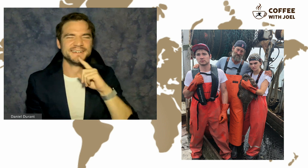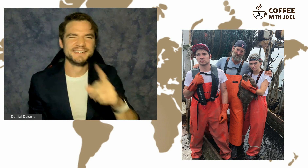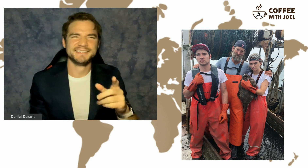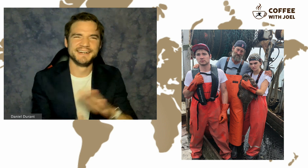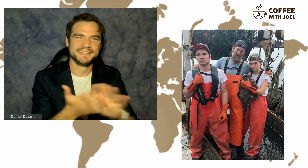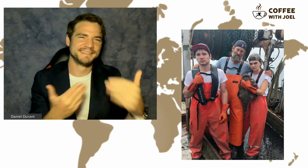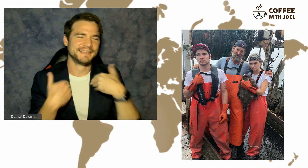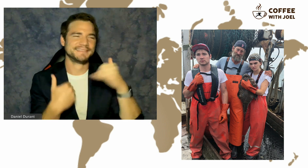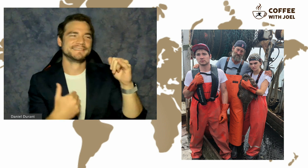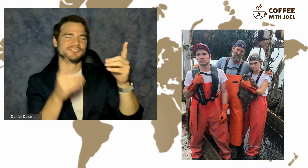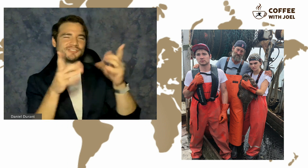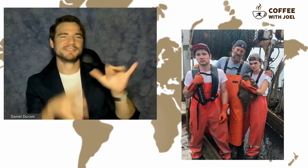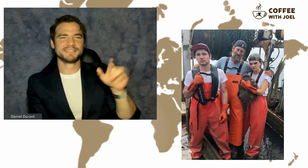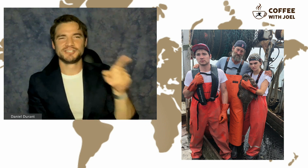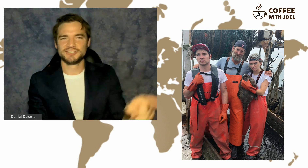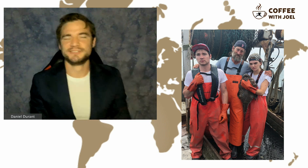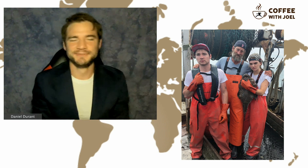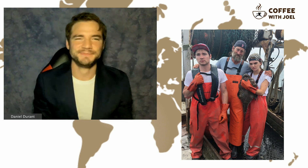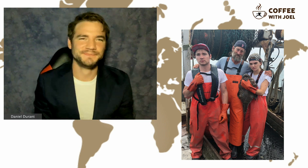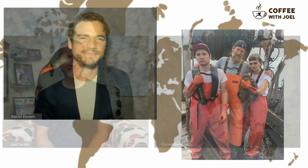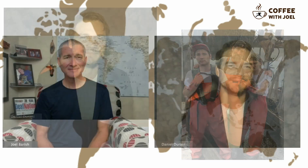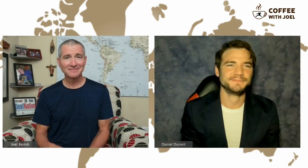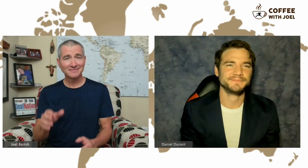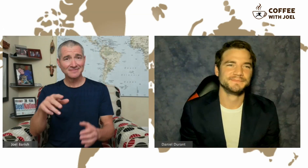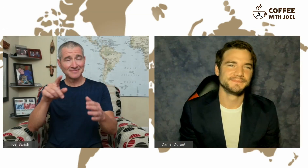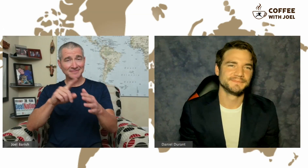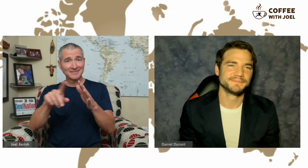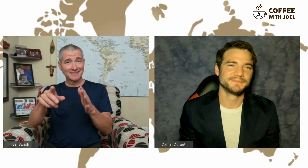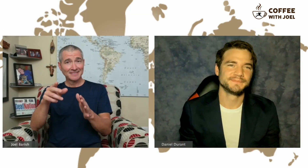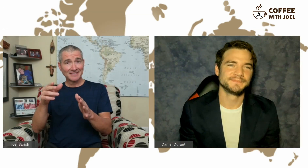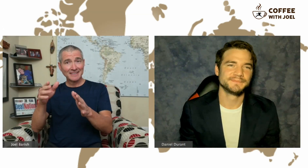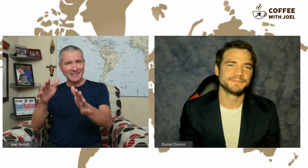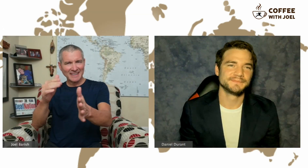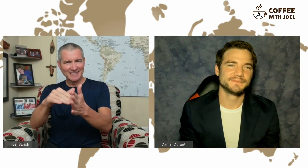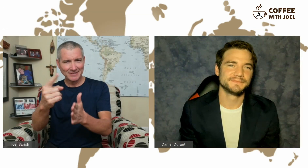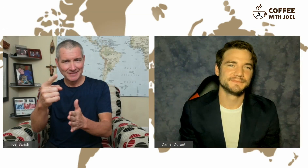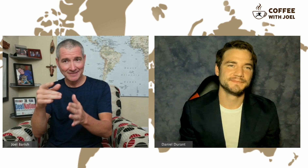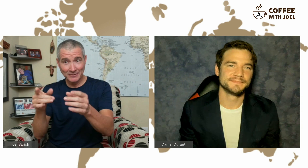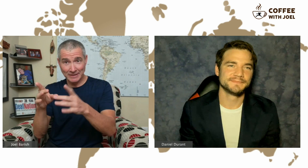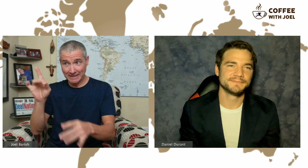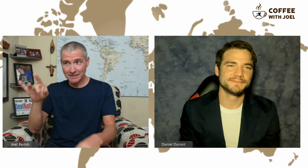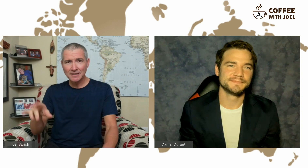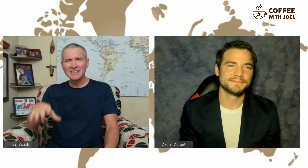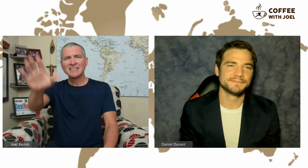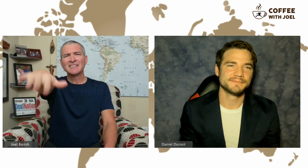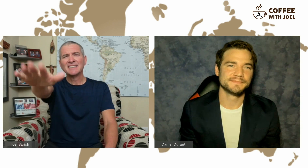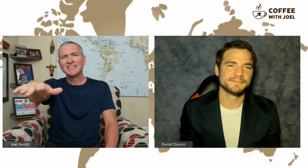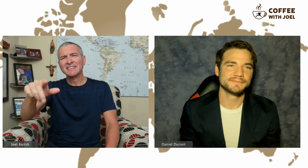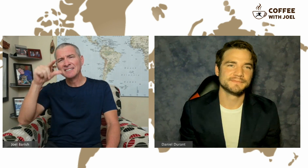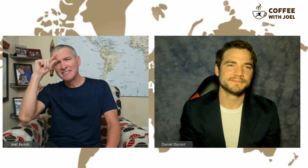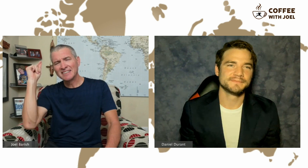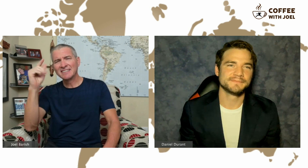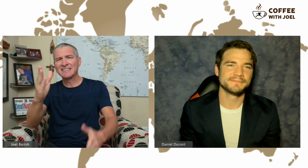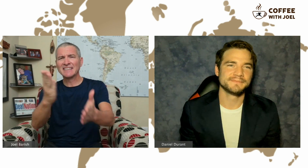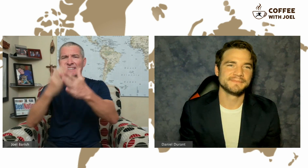Wow. That was really nice, to have a director like her. Did the director wave her hands and tell you